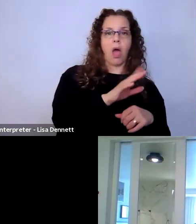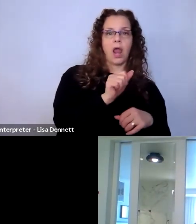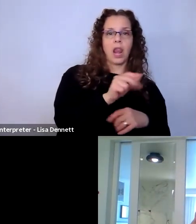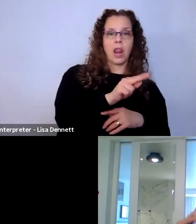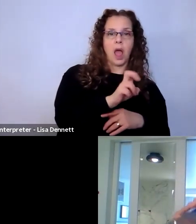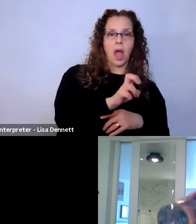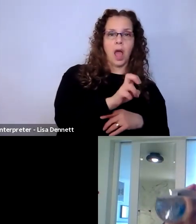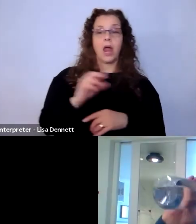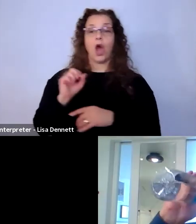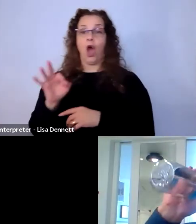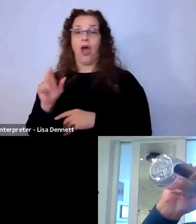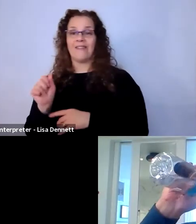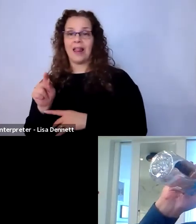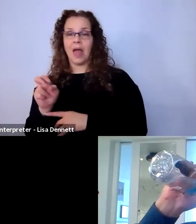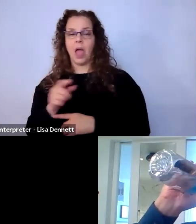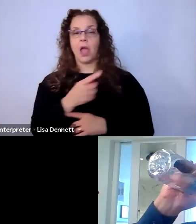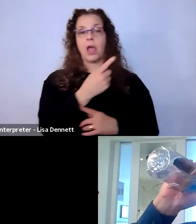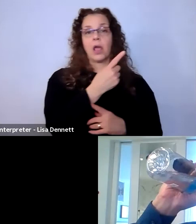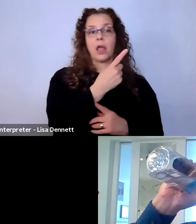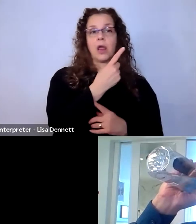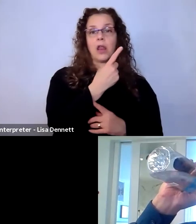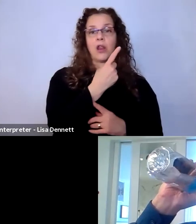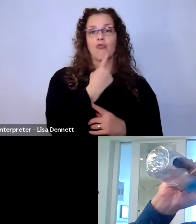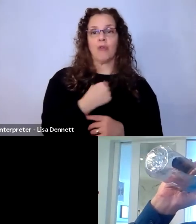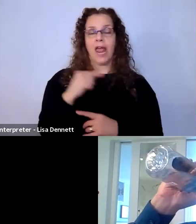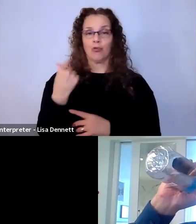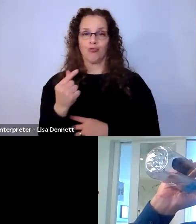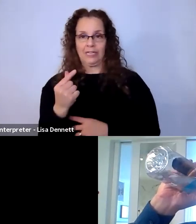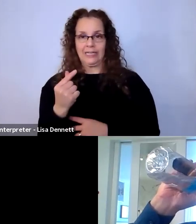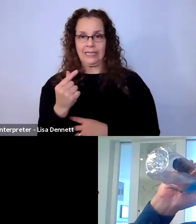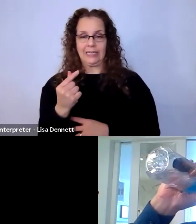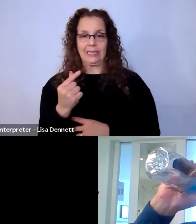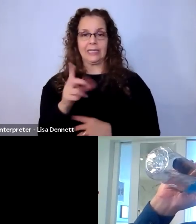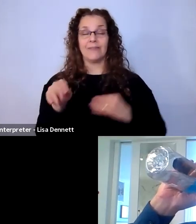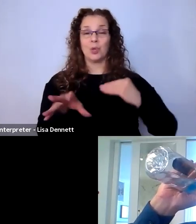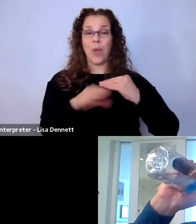indicator if you add the text, then people who are color line will be able to tell